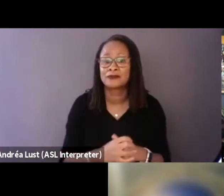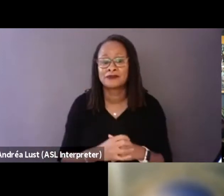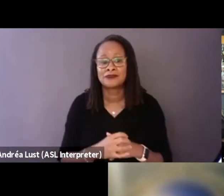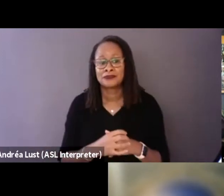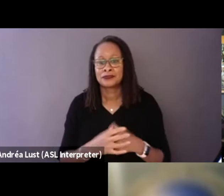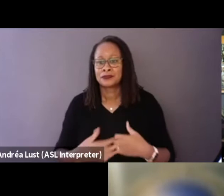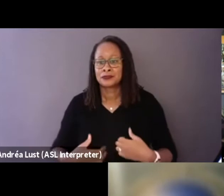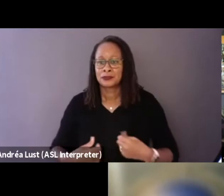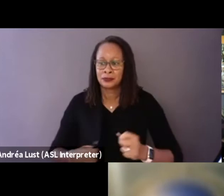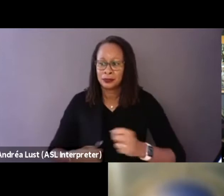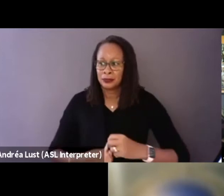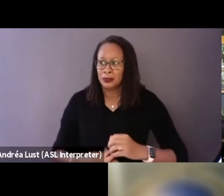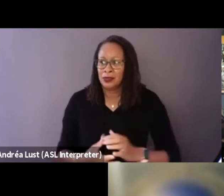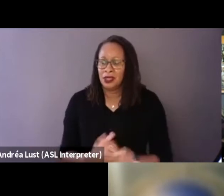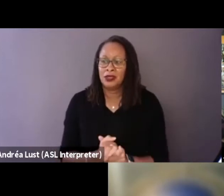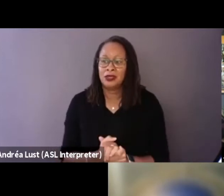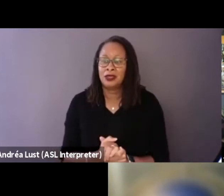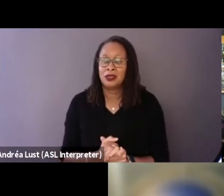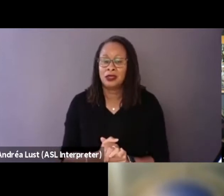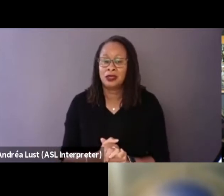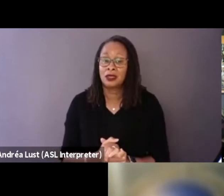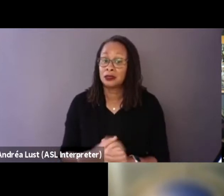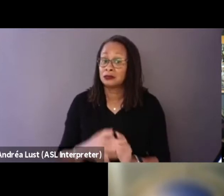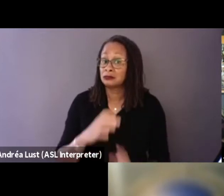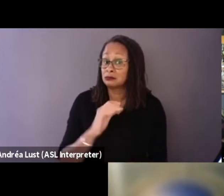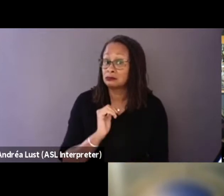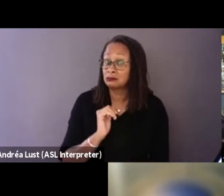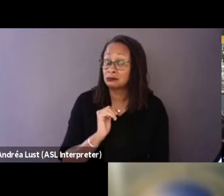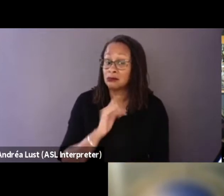You know, it really began with "The Waiting Room"